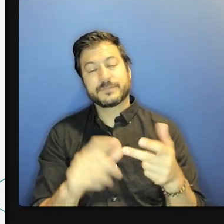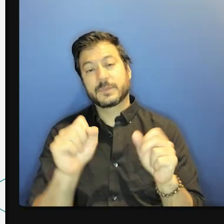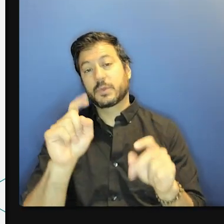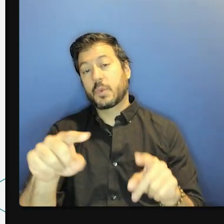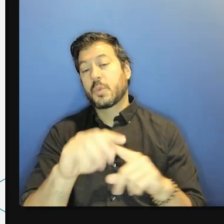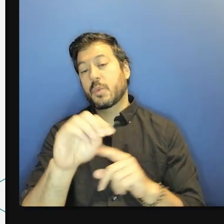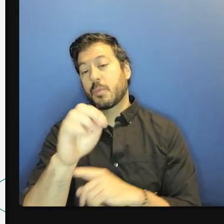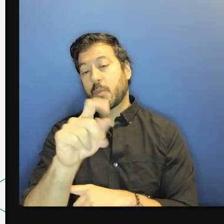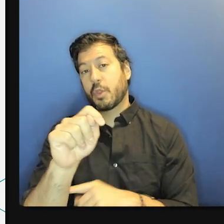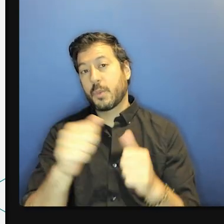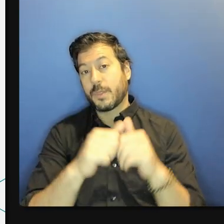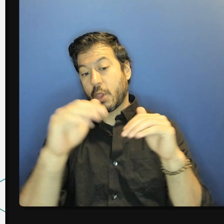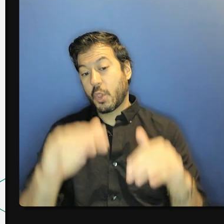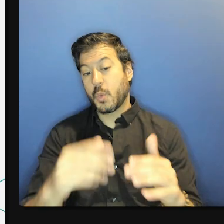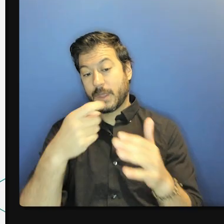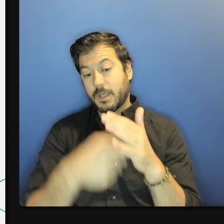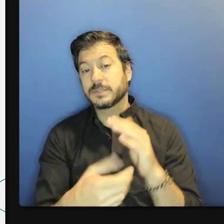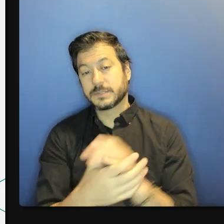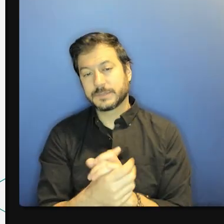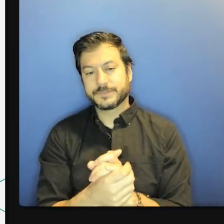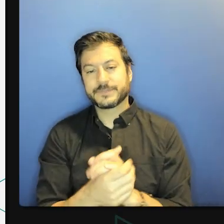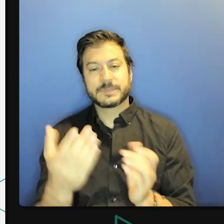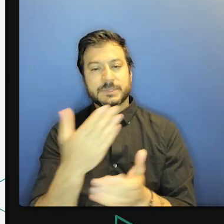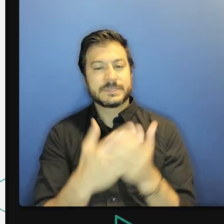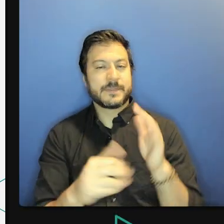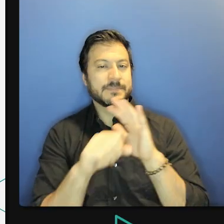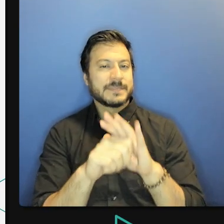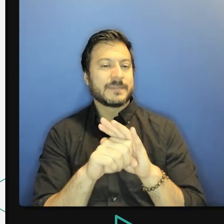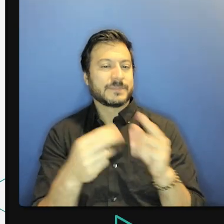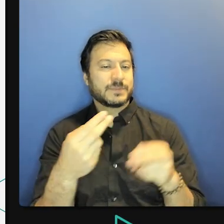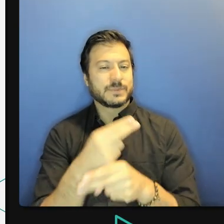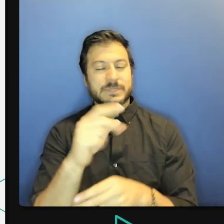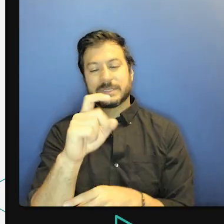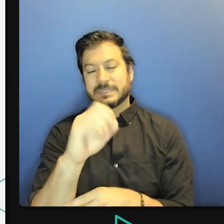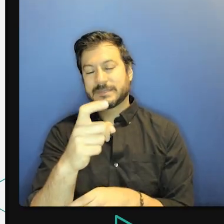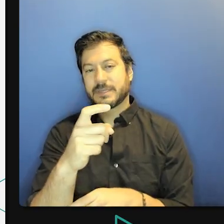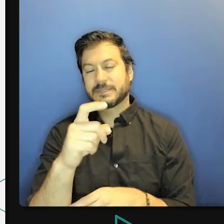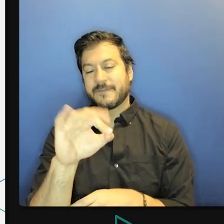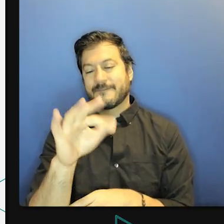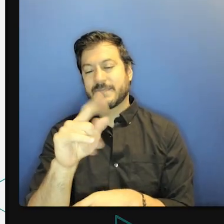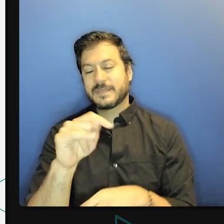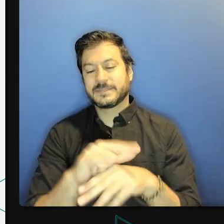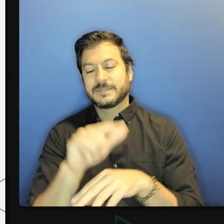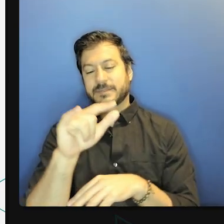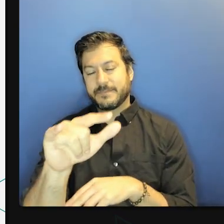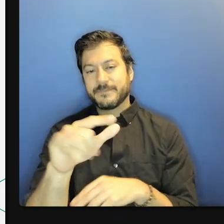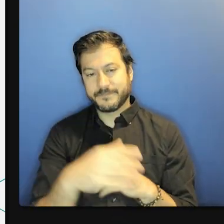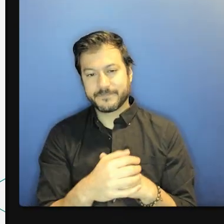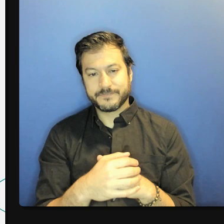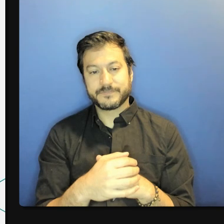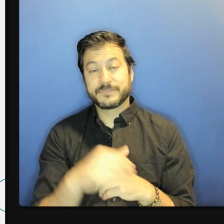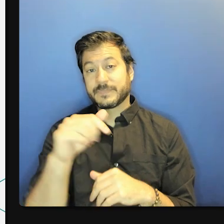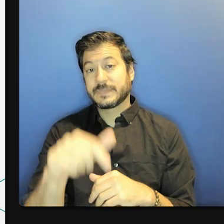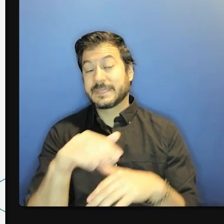and third, you can go to market with a lower cost. Here are some samples using Xbox Flight Simulator tutorial voices.